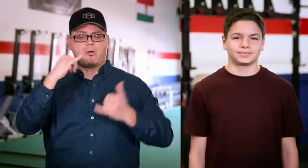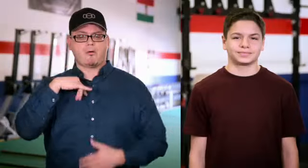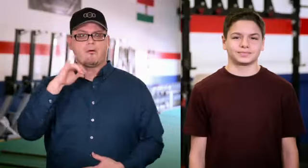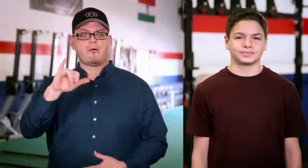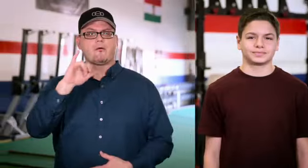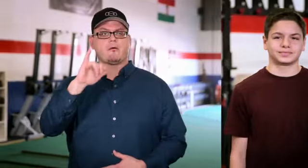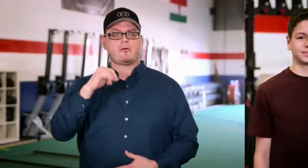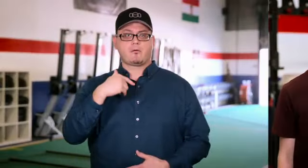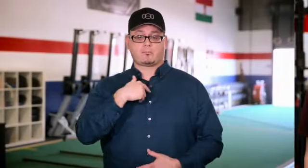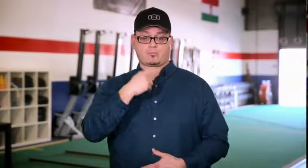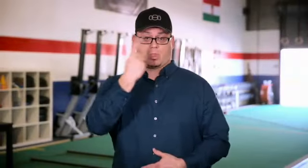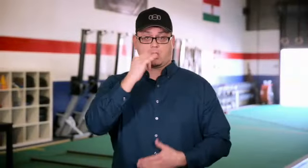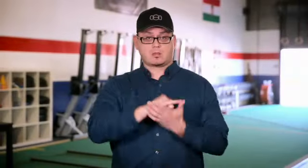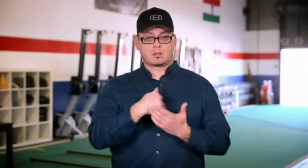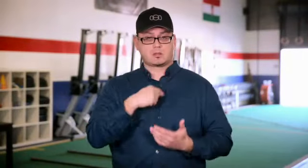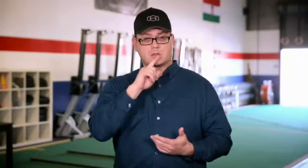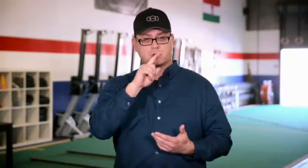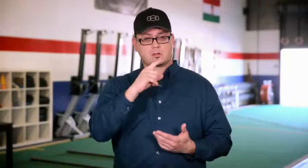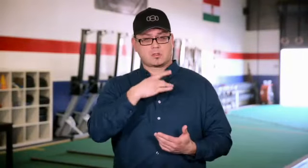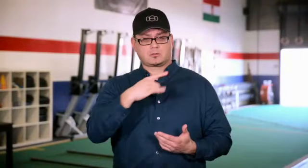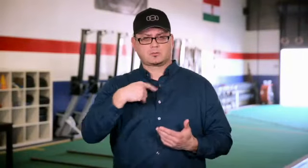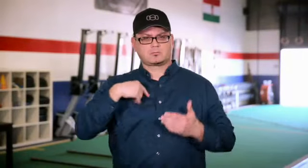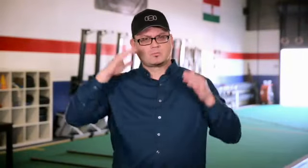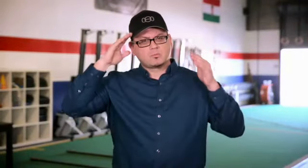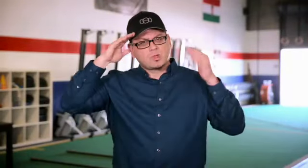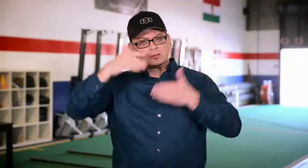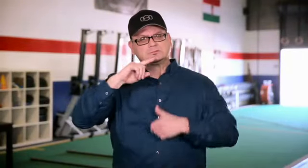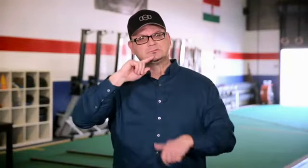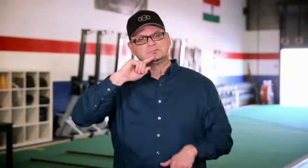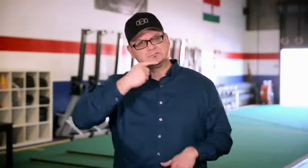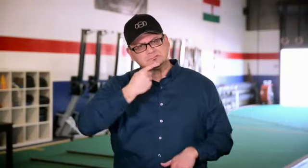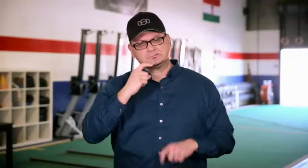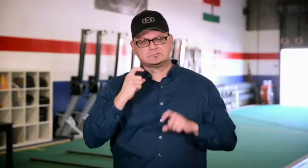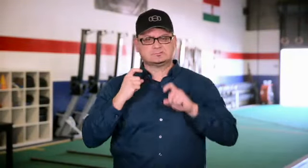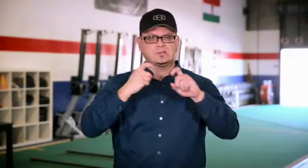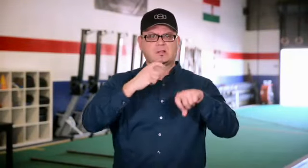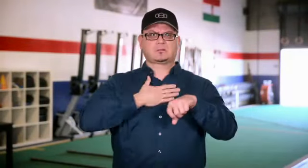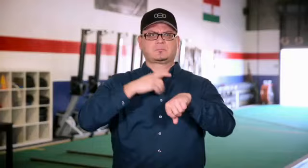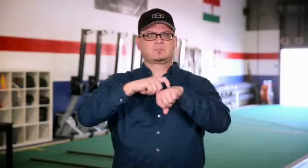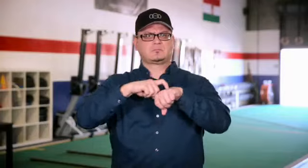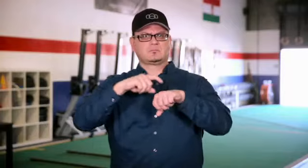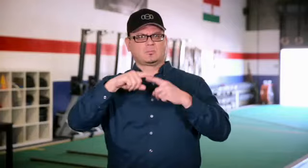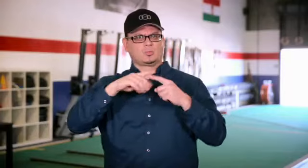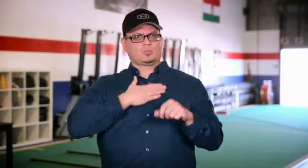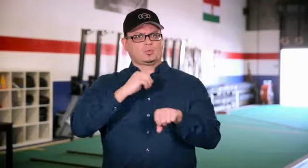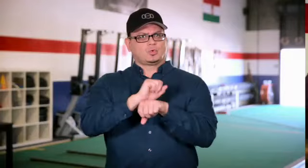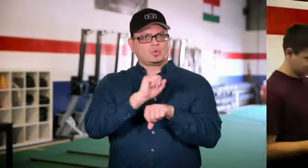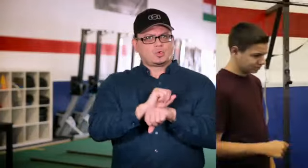Today I realize that I like to be in serious focus. I like to dedicate my time towards my work.